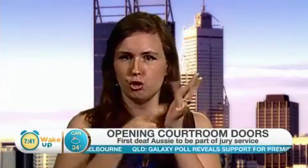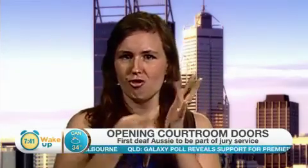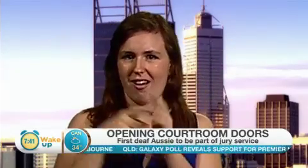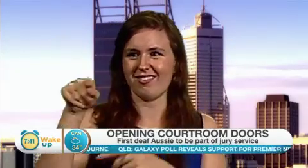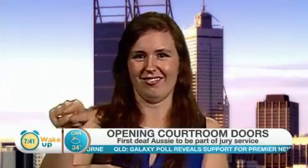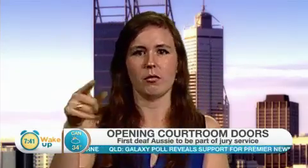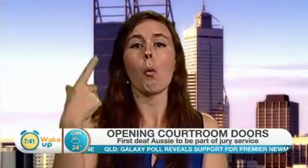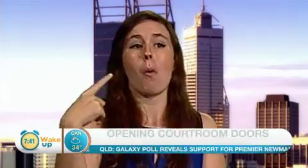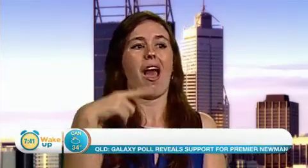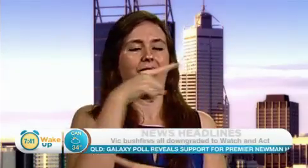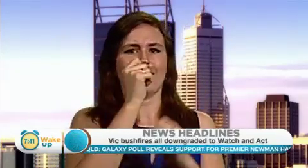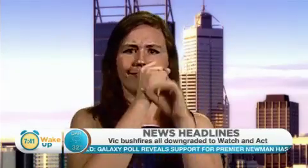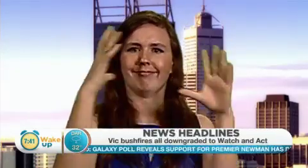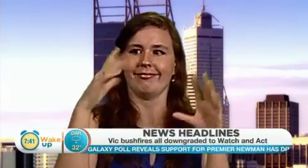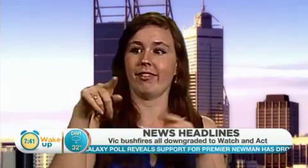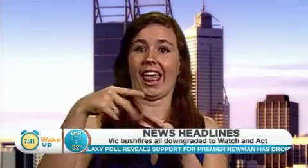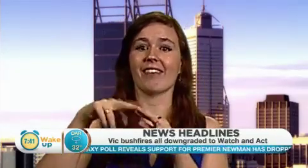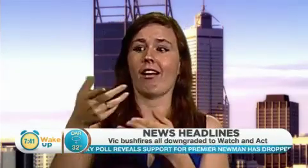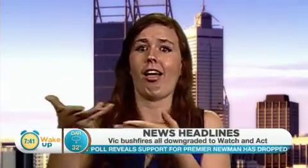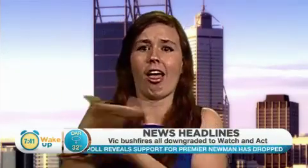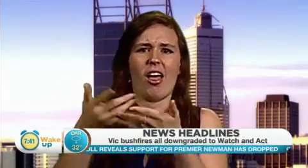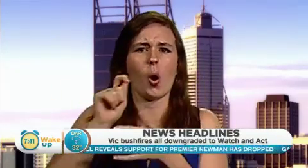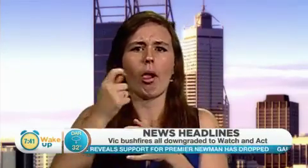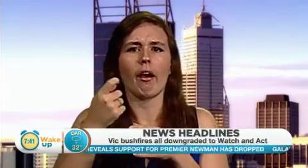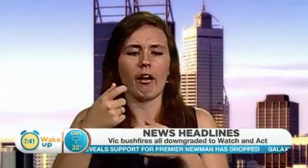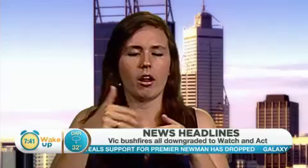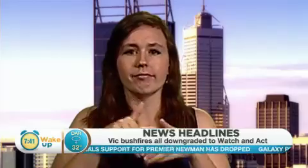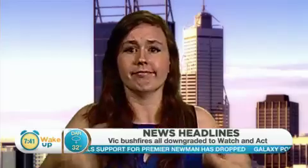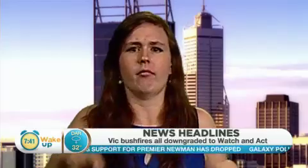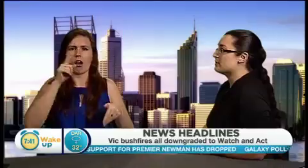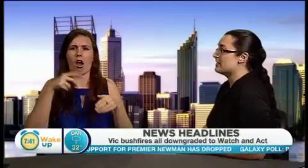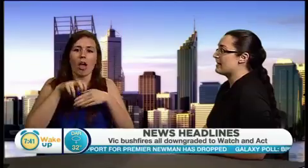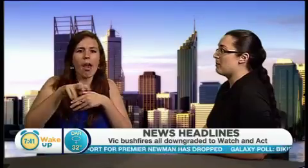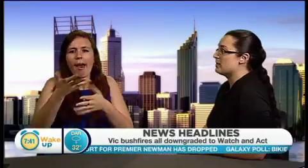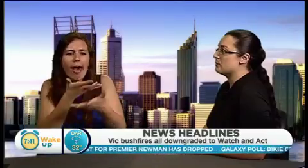or a stranger, a non-jury person, involved in the jury deliberations and it is felt that that person